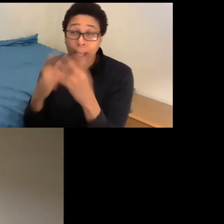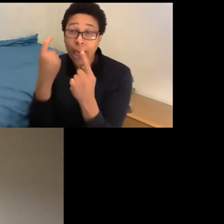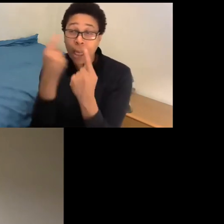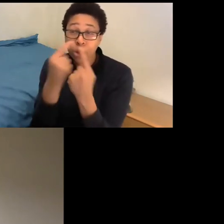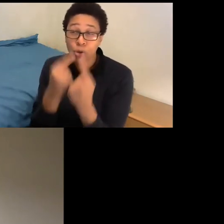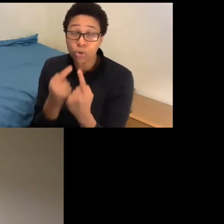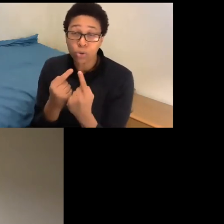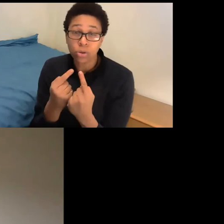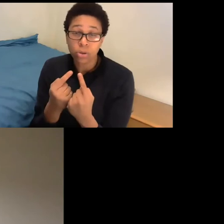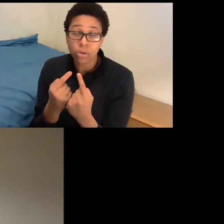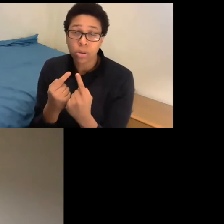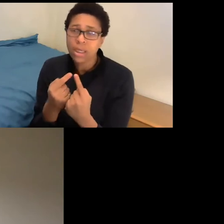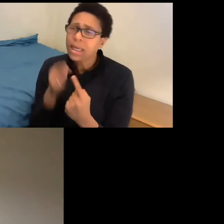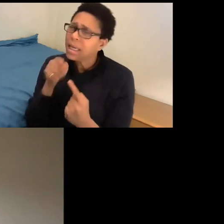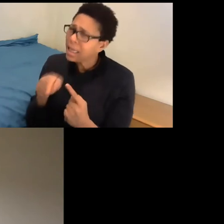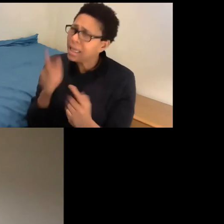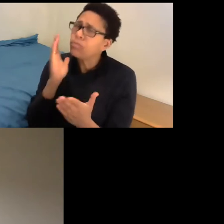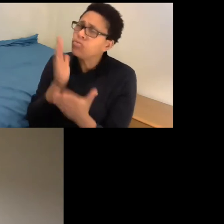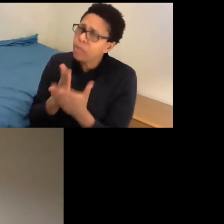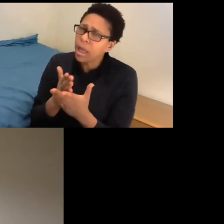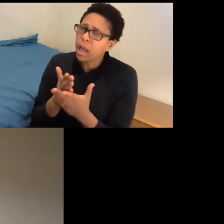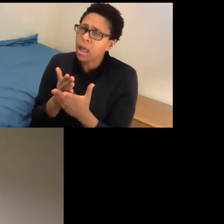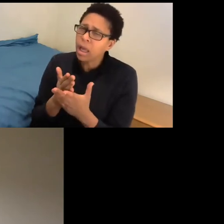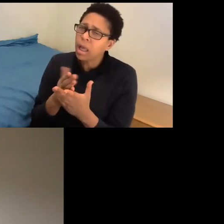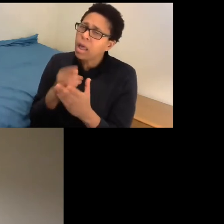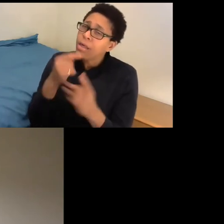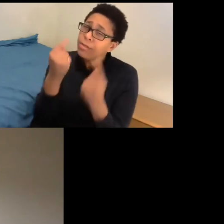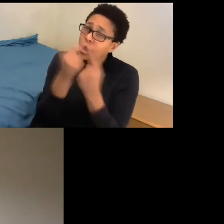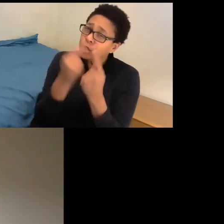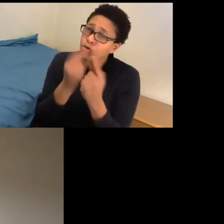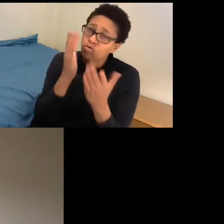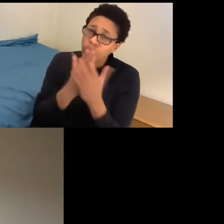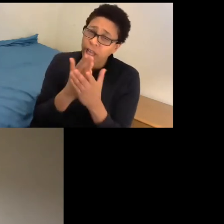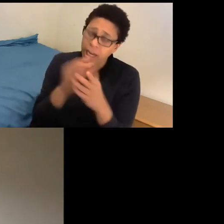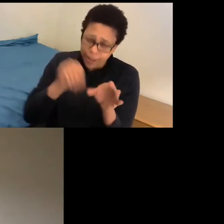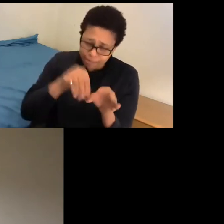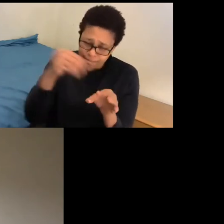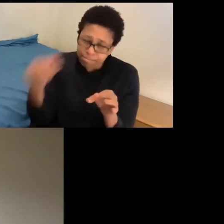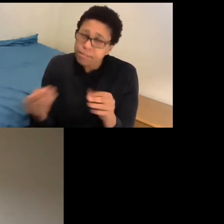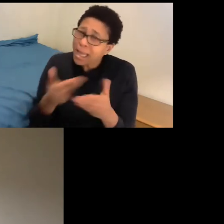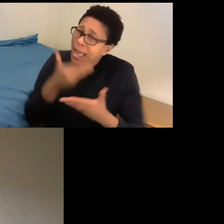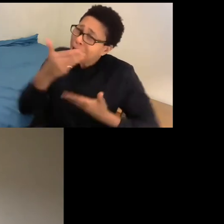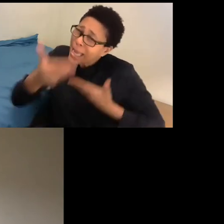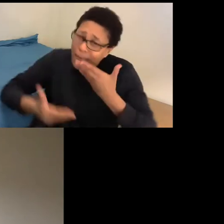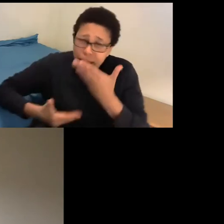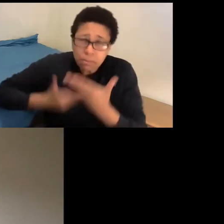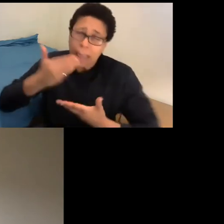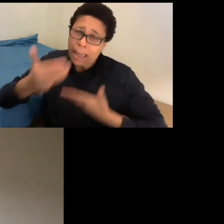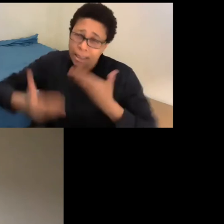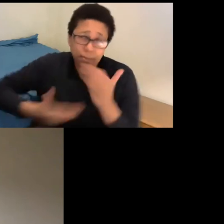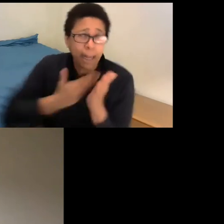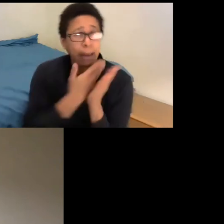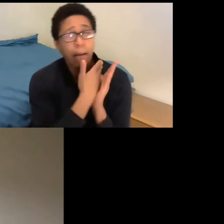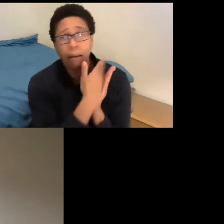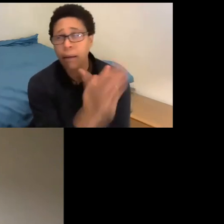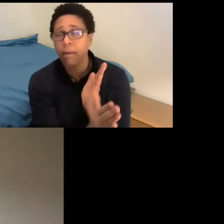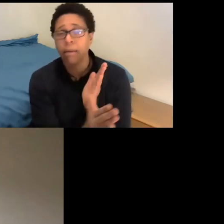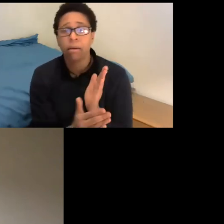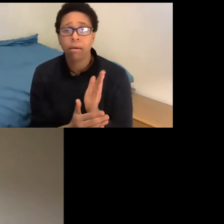he really took the trouble to unpack everything, especially for a Muslim audience. So I would definitely start with him.